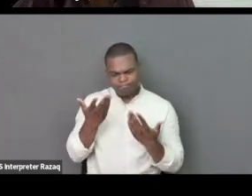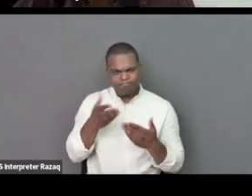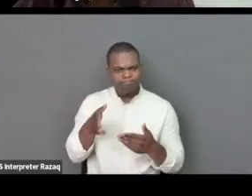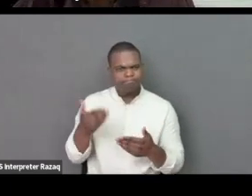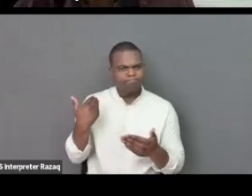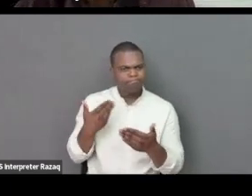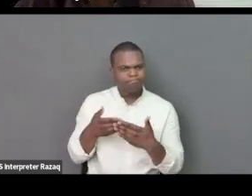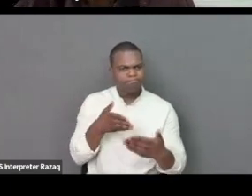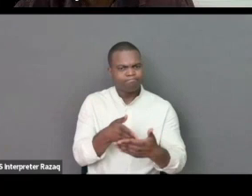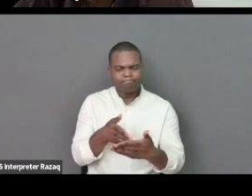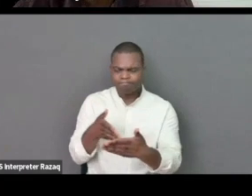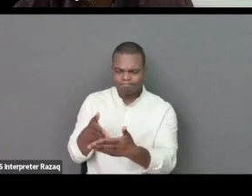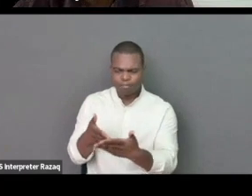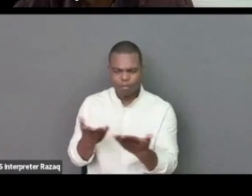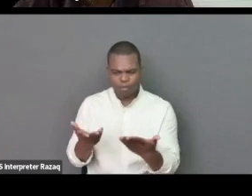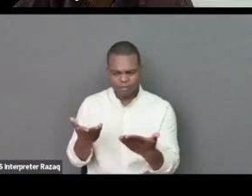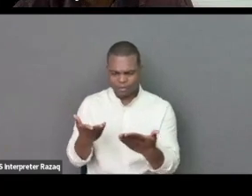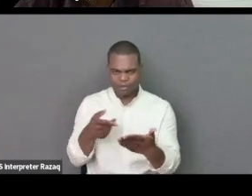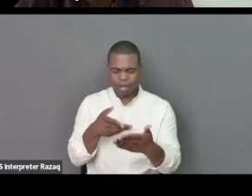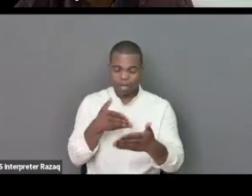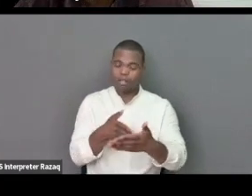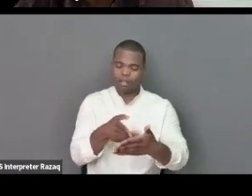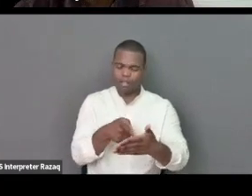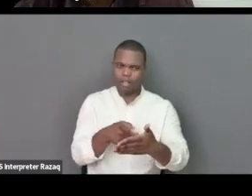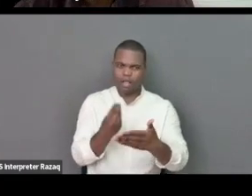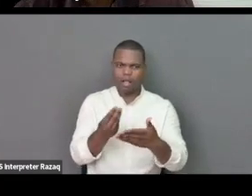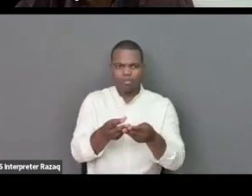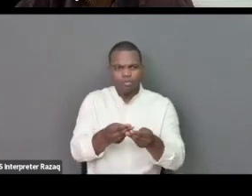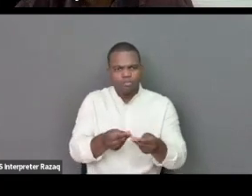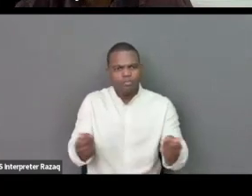process because there are many things that can discourage a user to provide